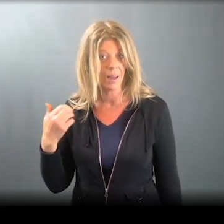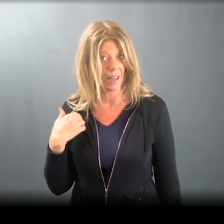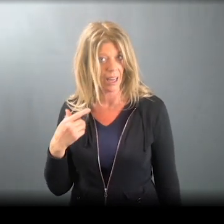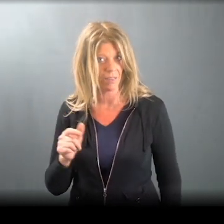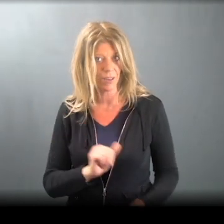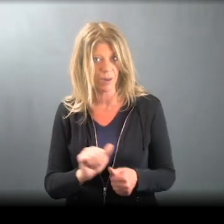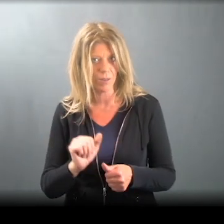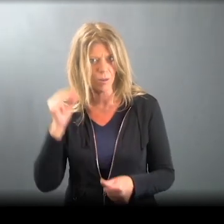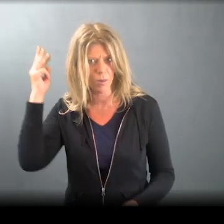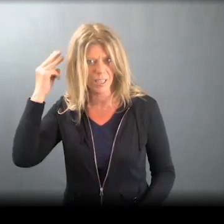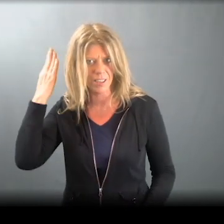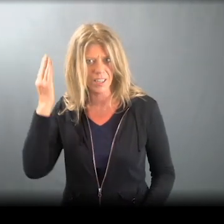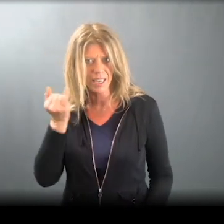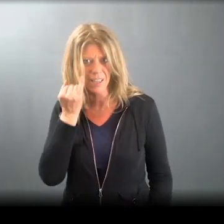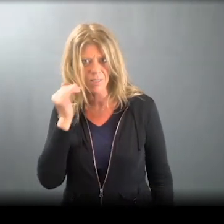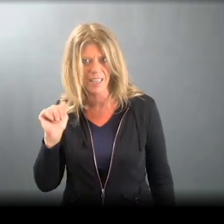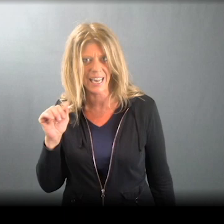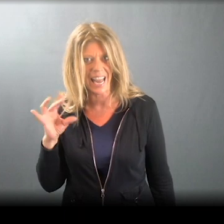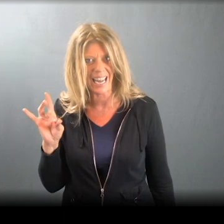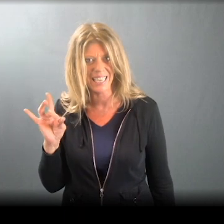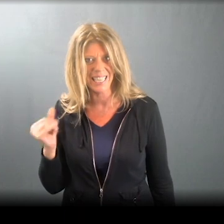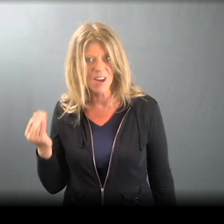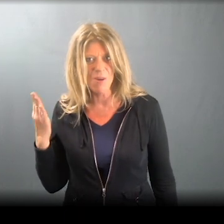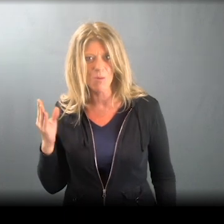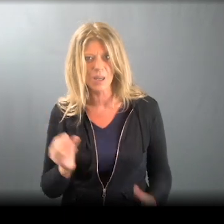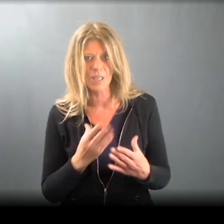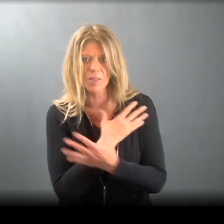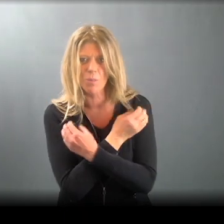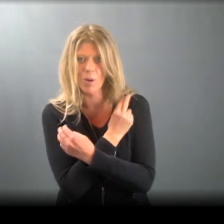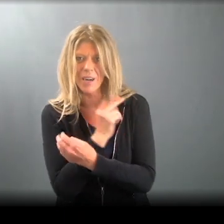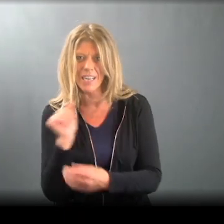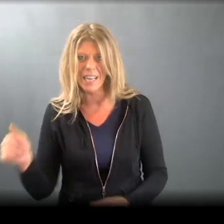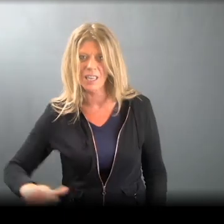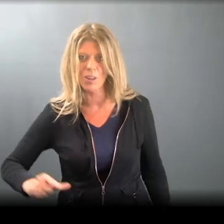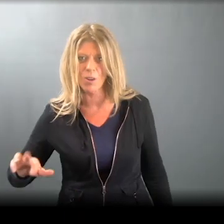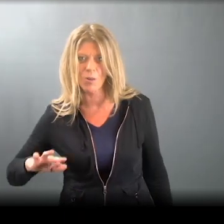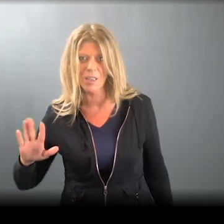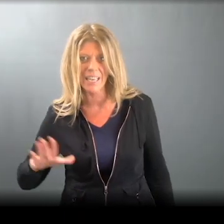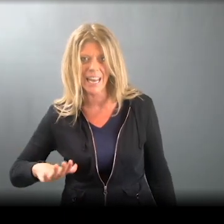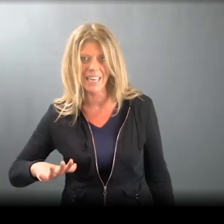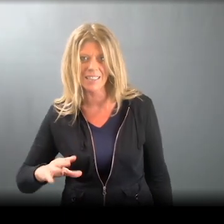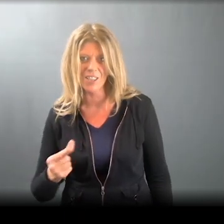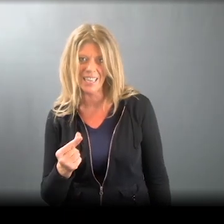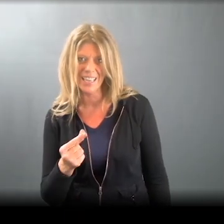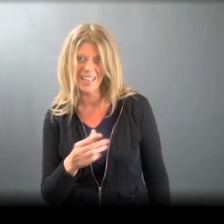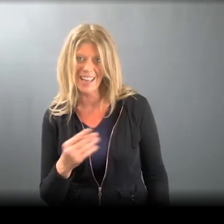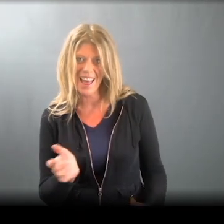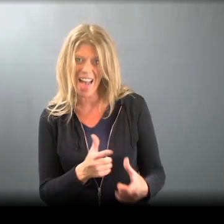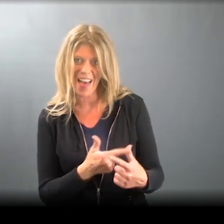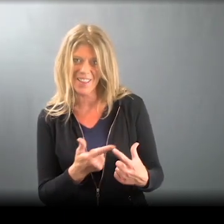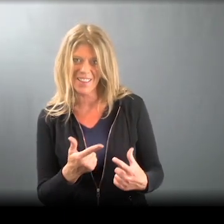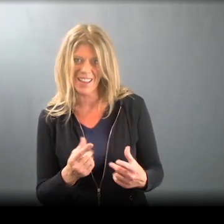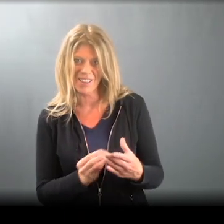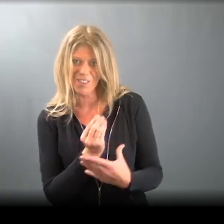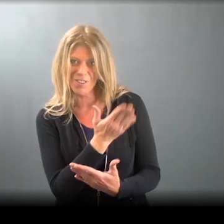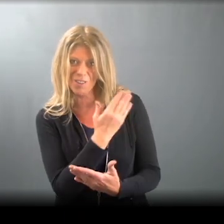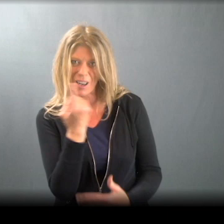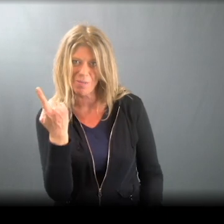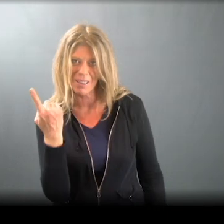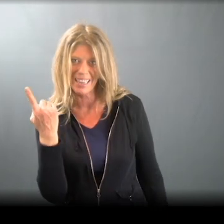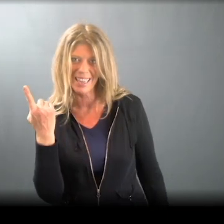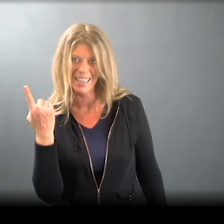Have you ever wondered if an 8 was born a lowercase g and then grew up?